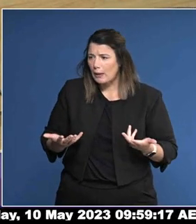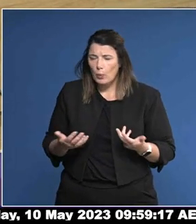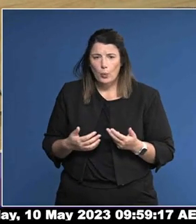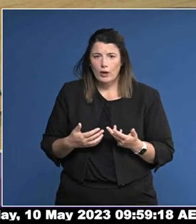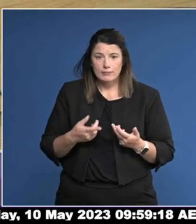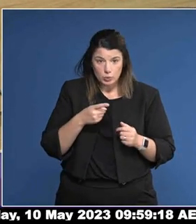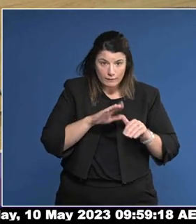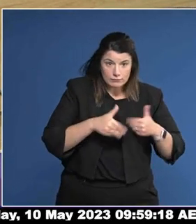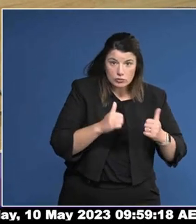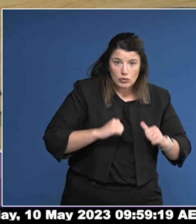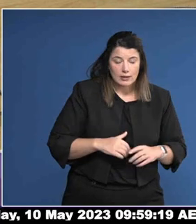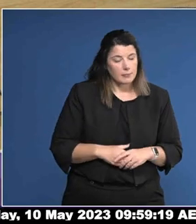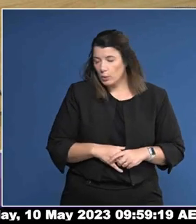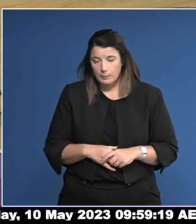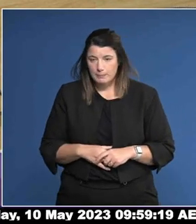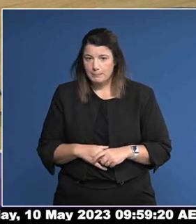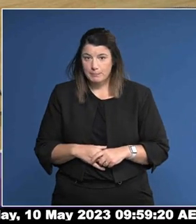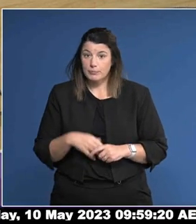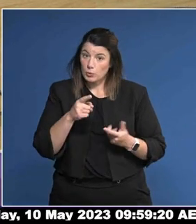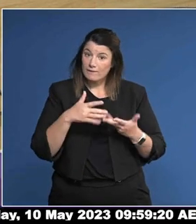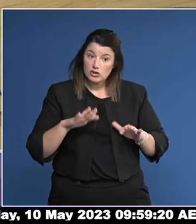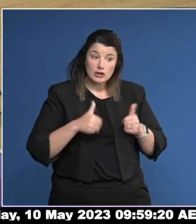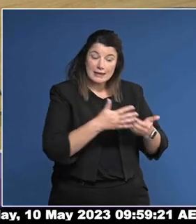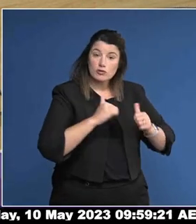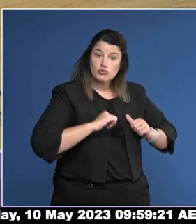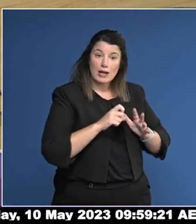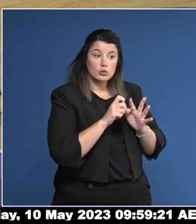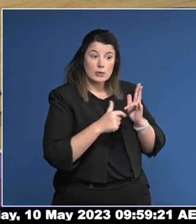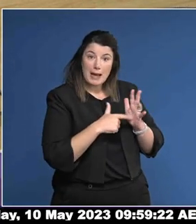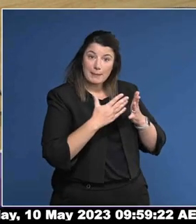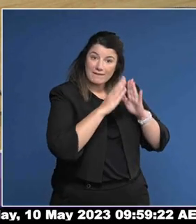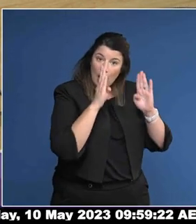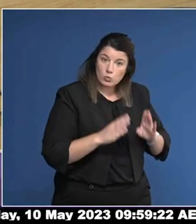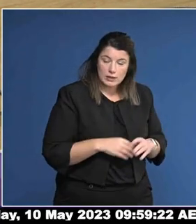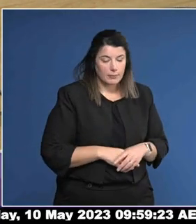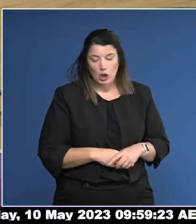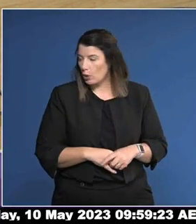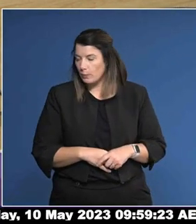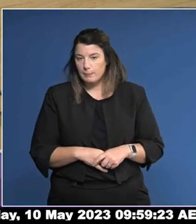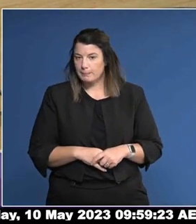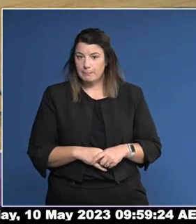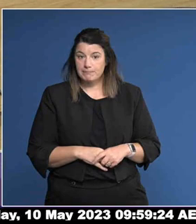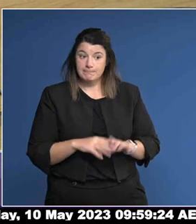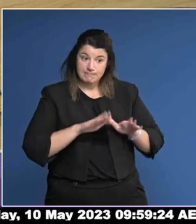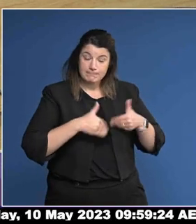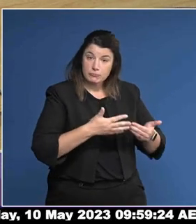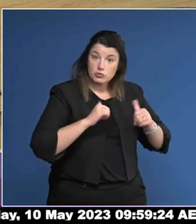No. MS EASTMAN: Have you delivered training to the Department of Housing? DR CRAWFORD: No. Have you delivered any training to police?